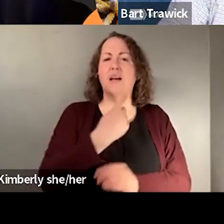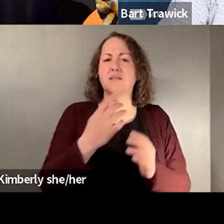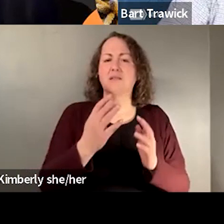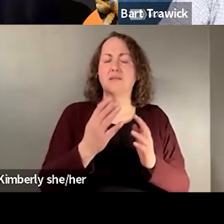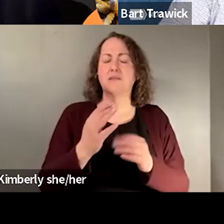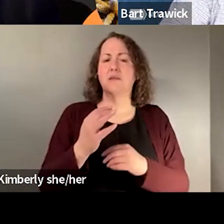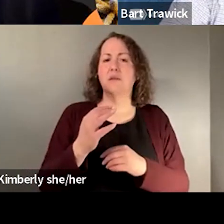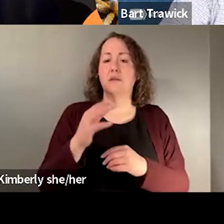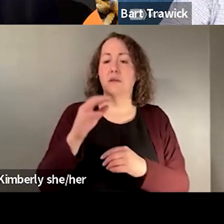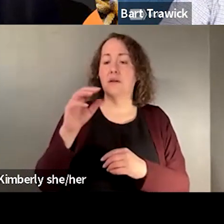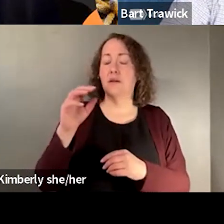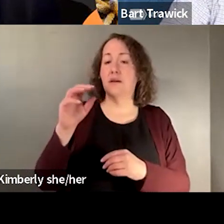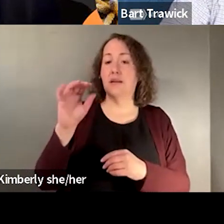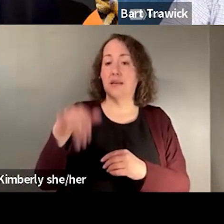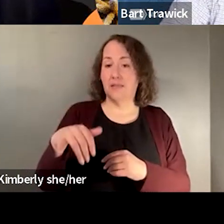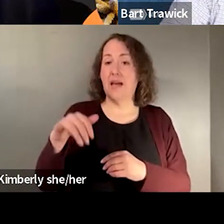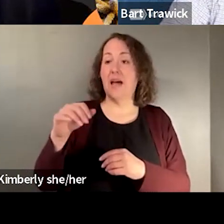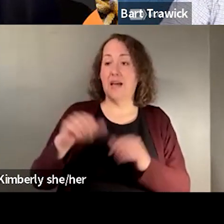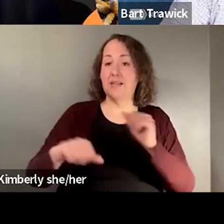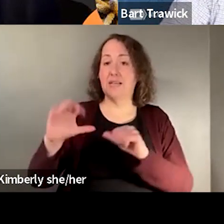from an existing NSF biographical sketch?